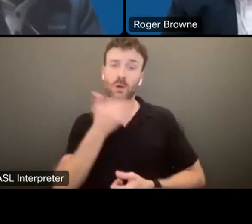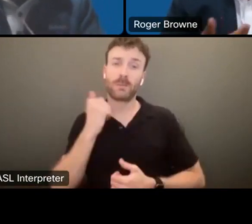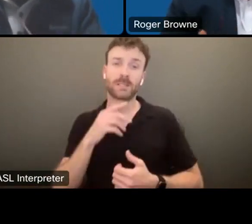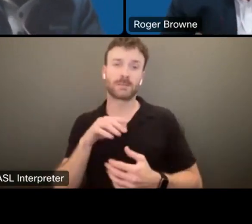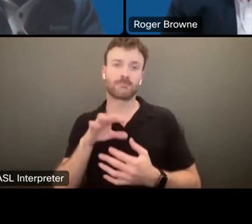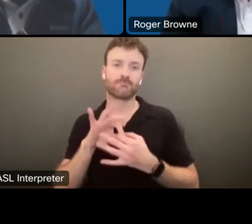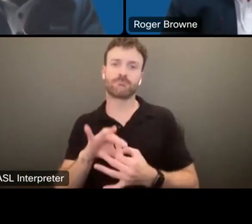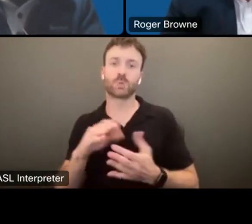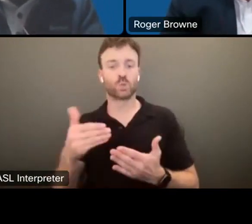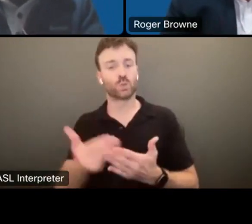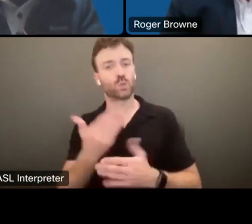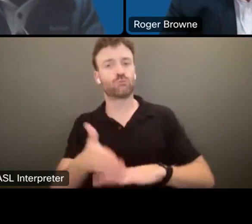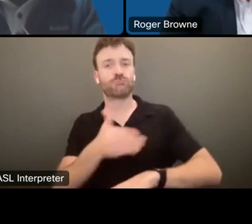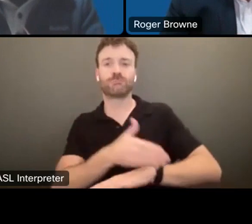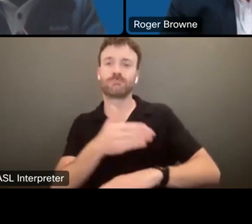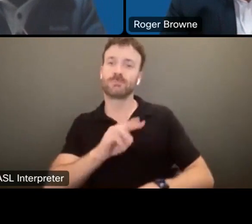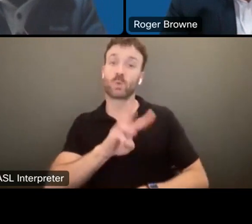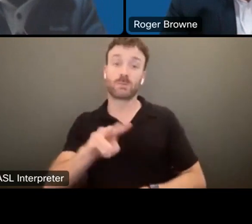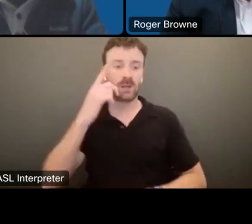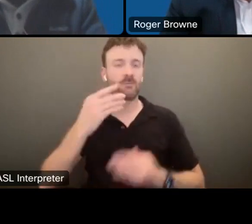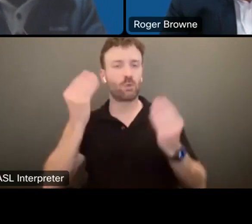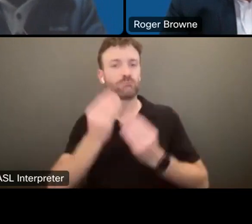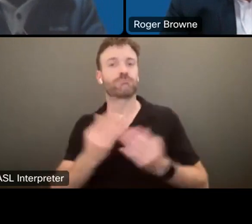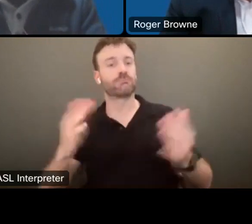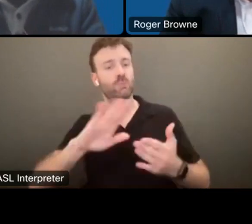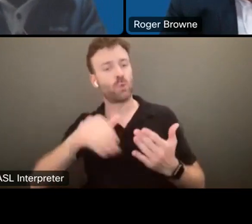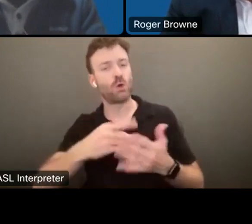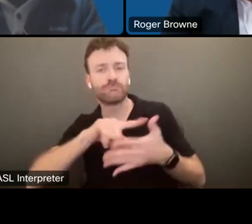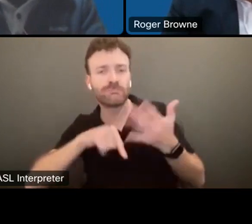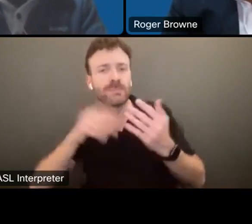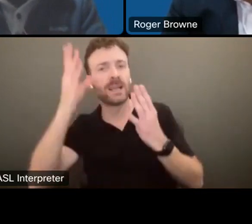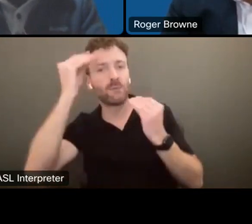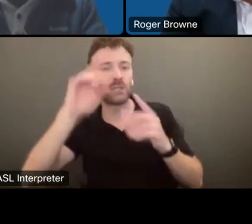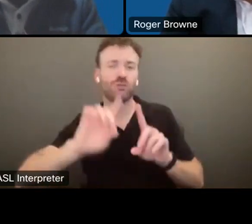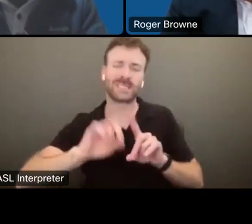to that new and improved webpage to provide all this information and features and functionality.